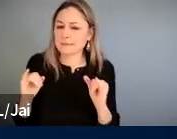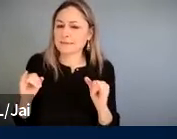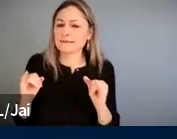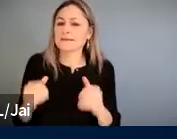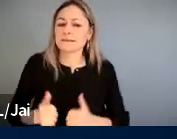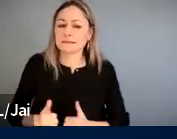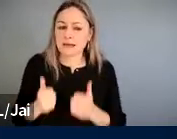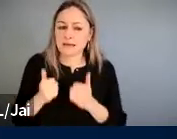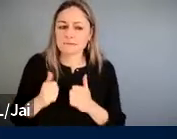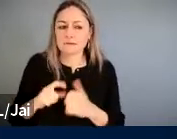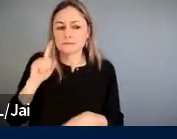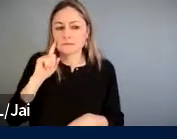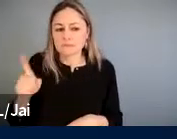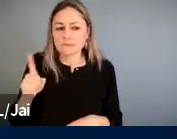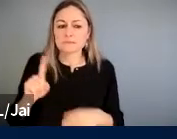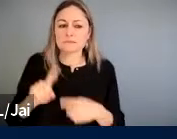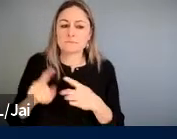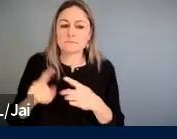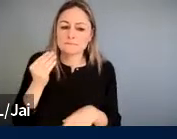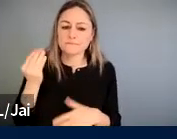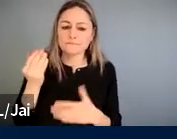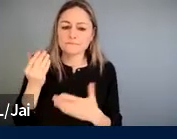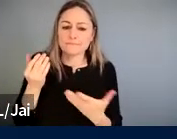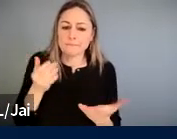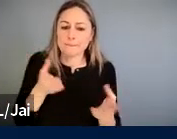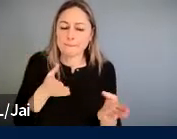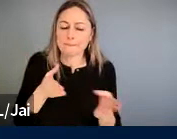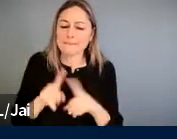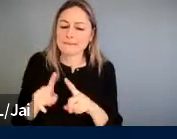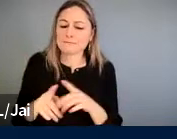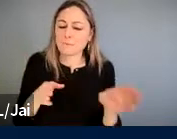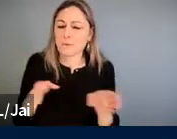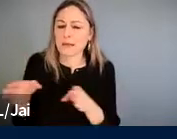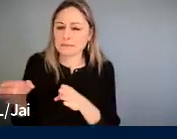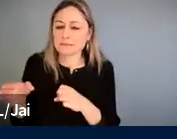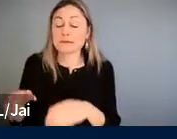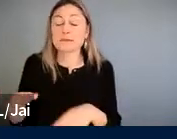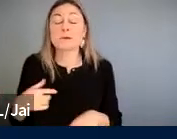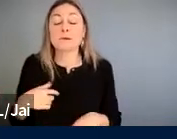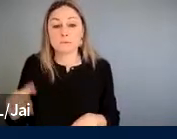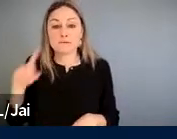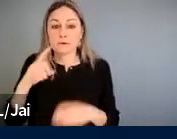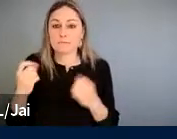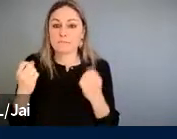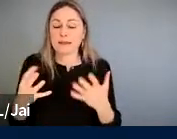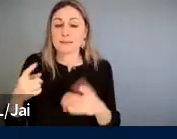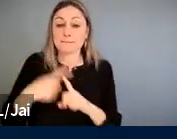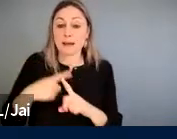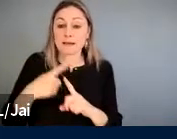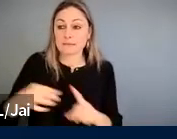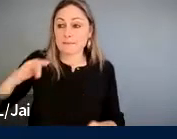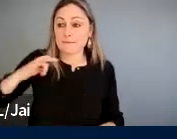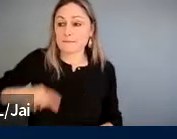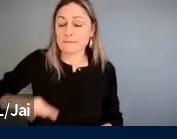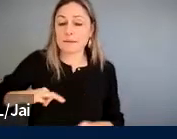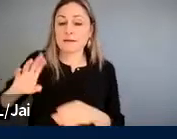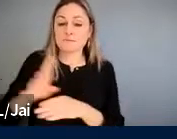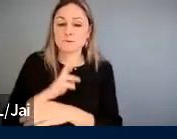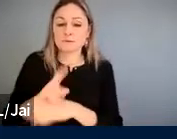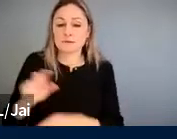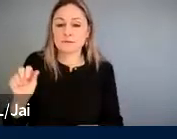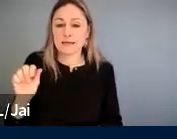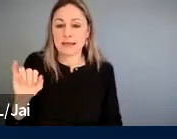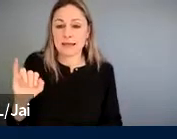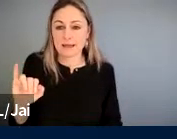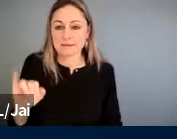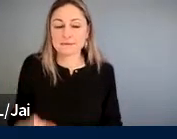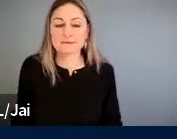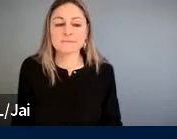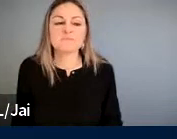of uses. So these were the ways in which we heard many of the beneficial uses of AI.